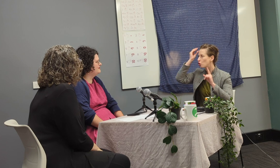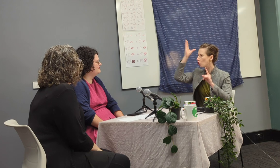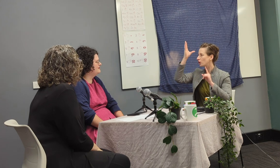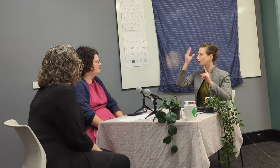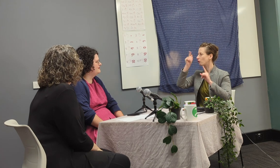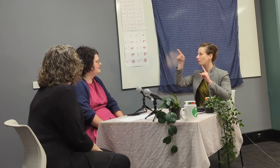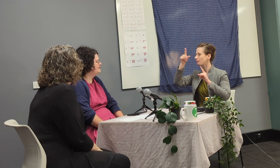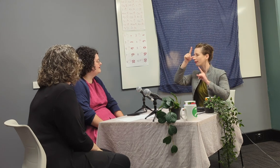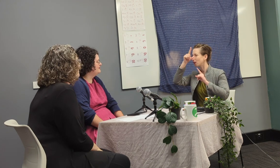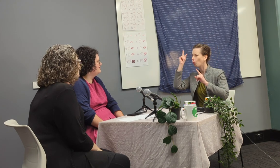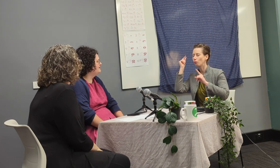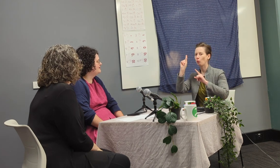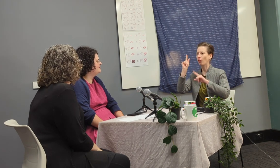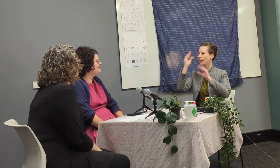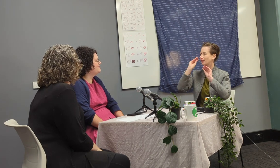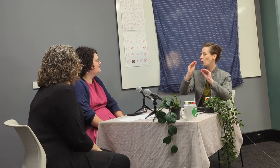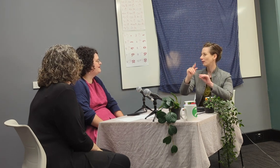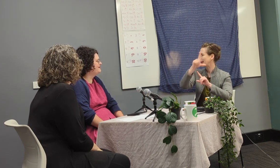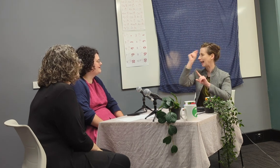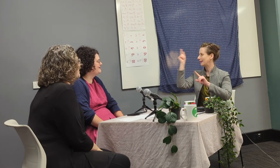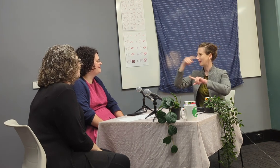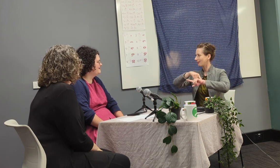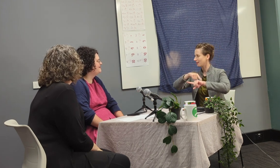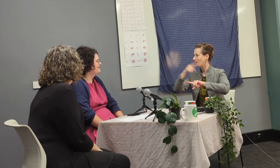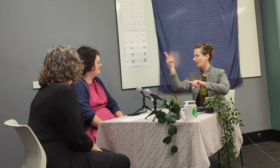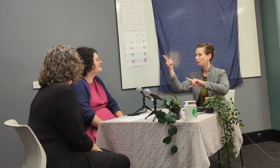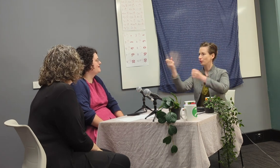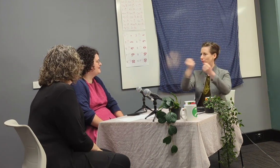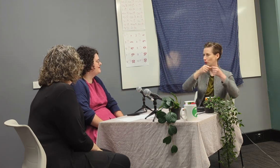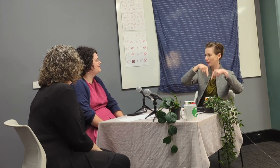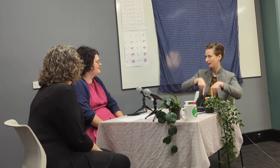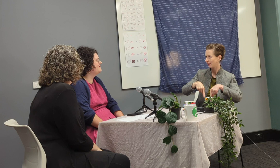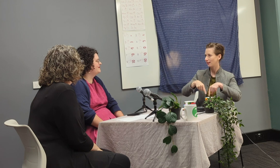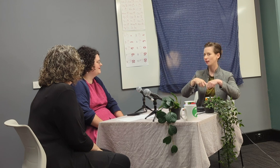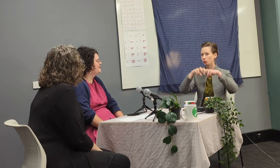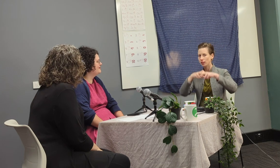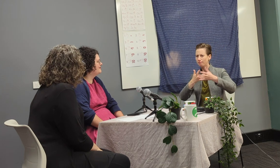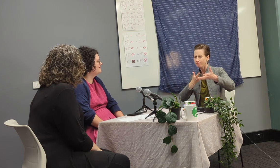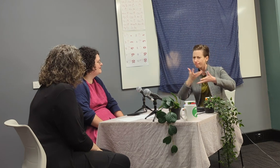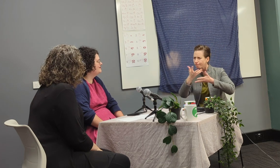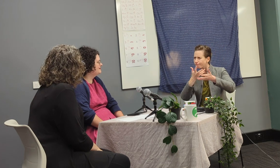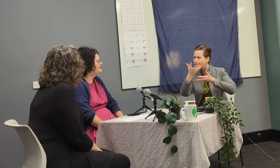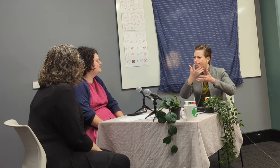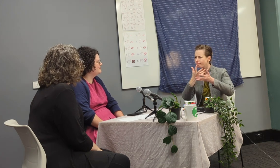She had marvellous knowledge from what they taught at Gallaudet University at the time and brought that here. We sat and chatted.